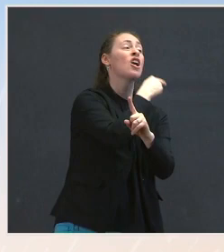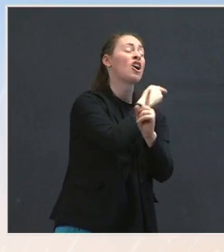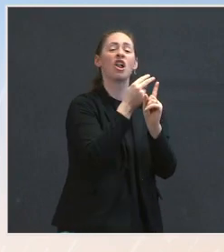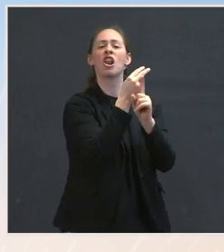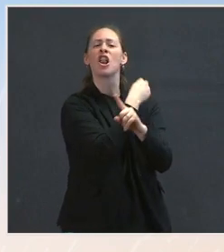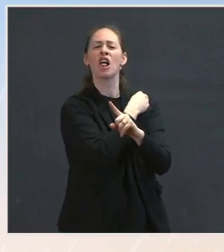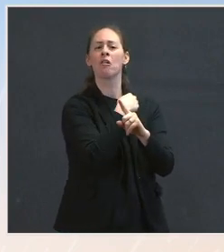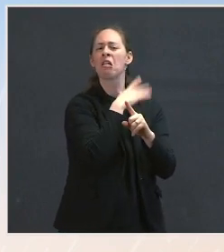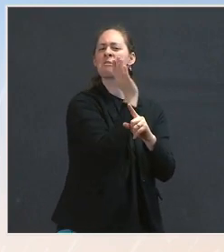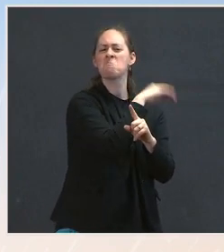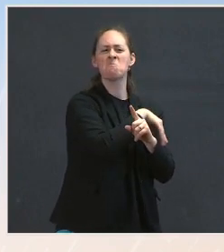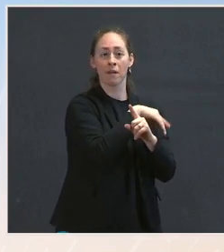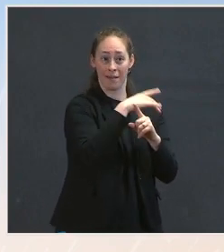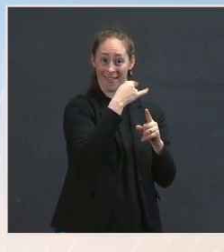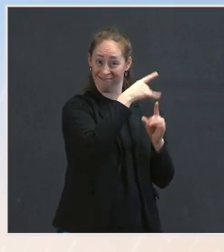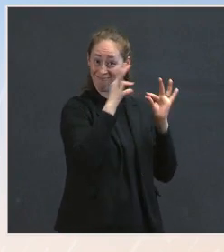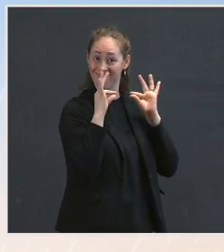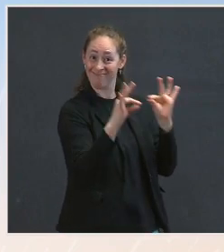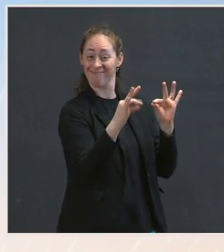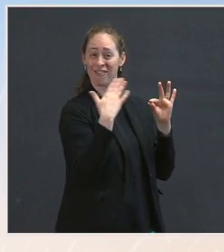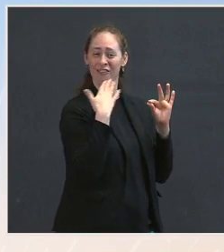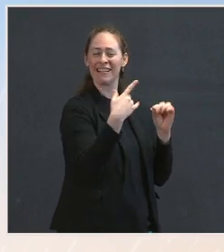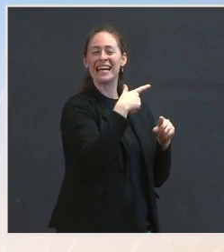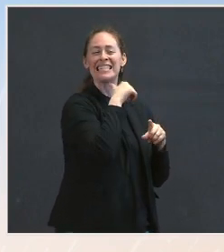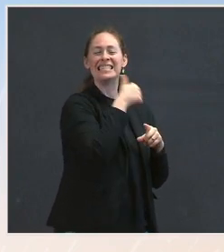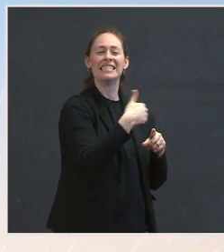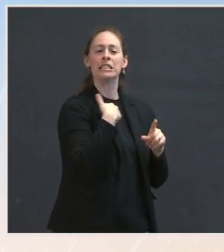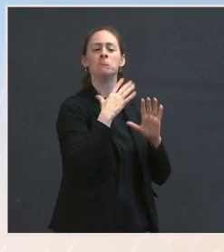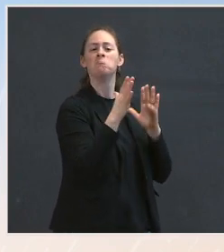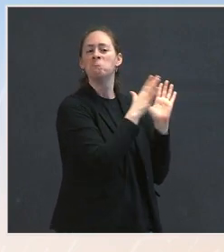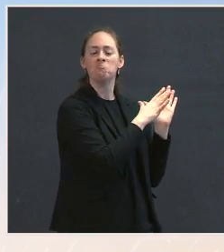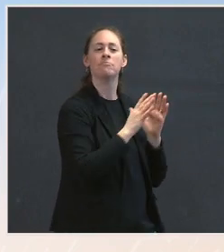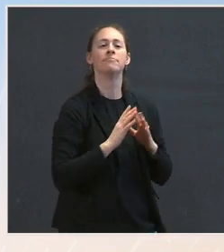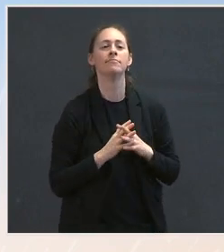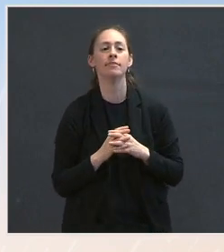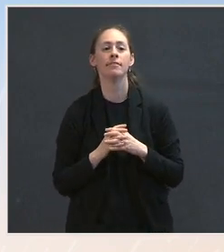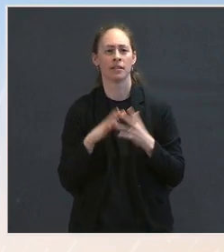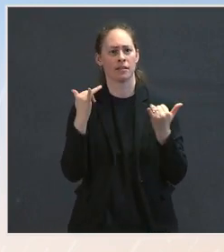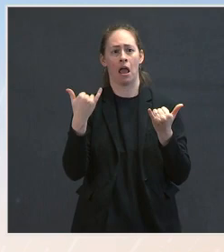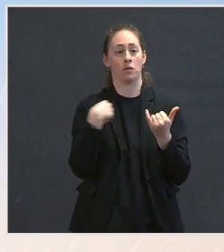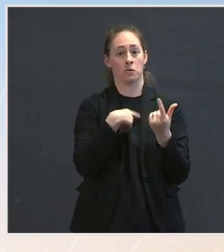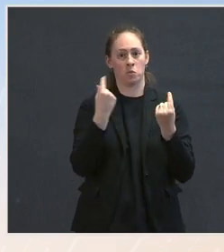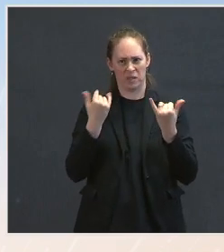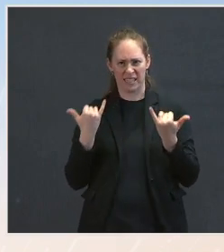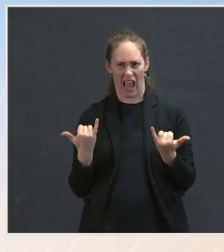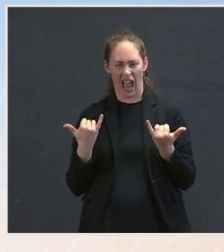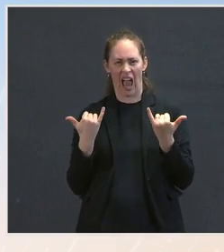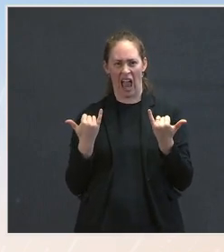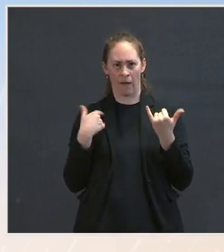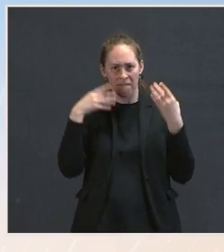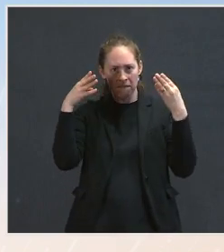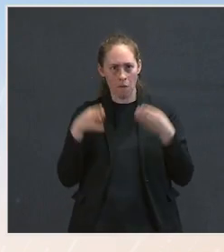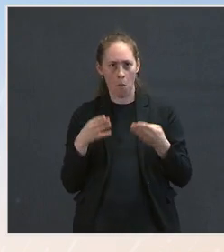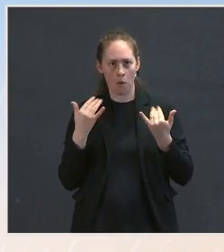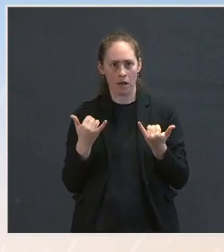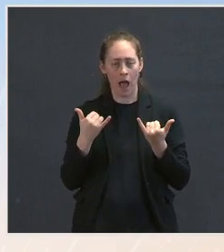In fact, we're in the circumstance we're in because not only was their approach inhumane, it was ineffective.